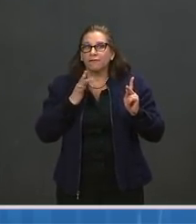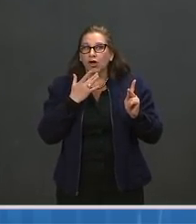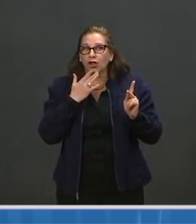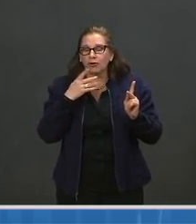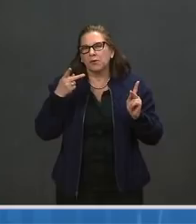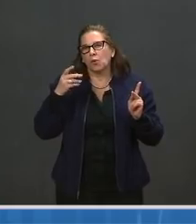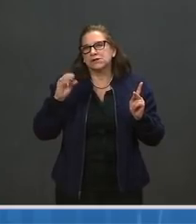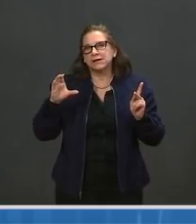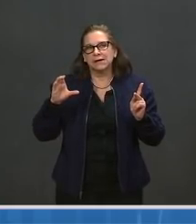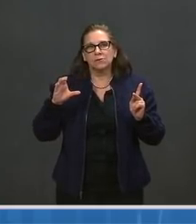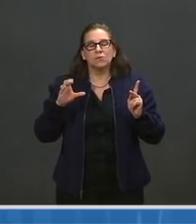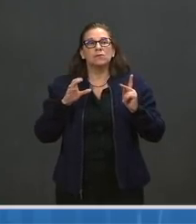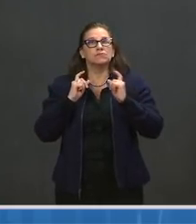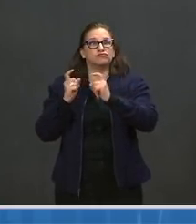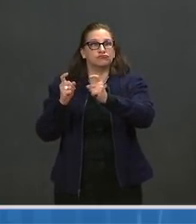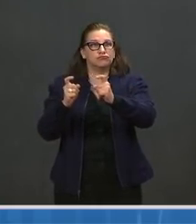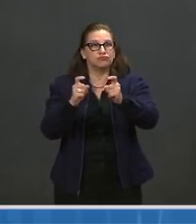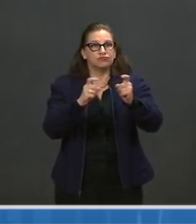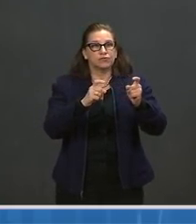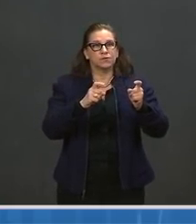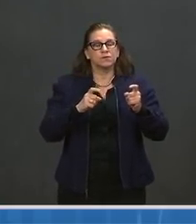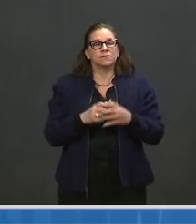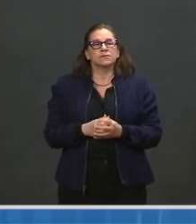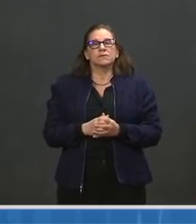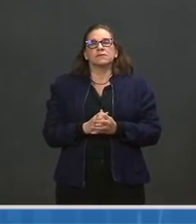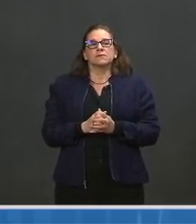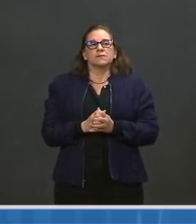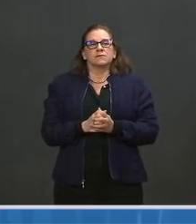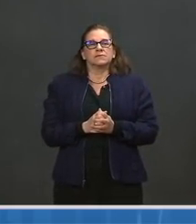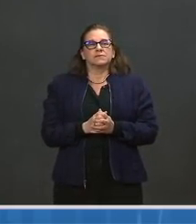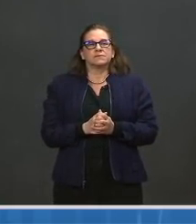high infection and hospitalization rates as compared to the rest of the state.